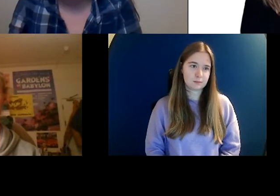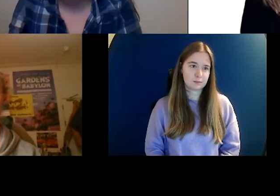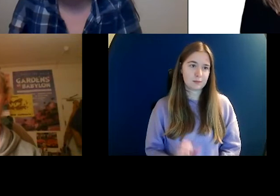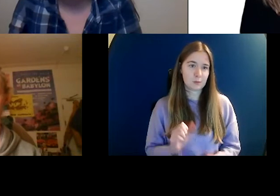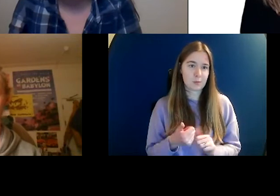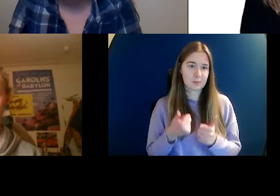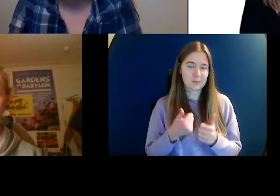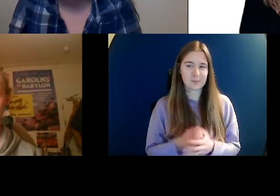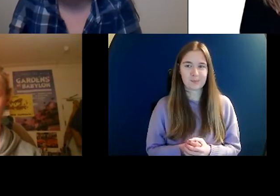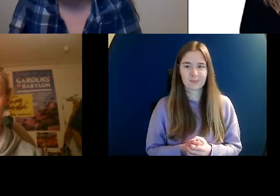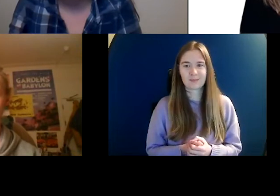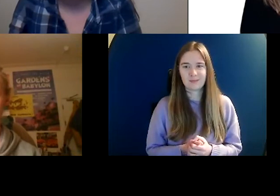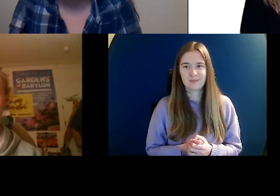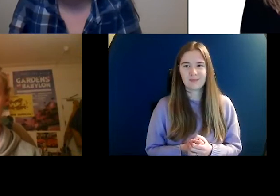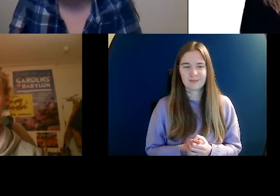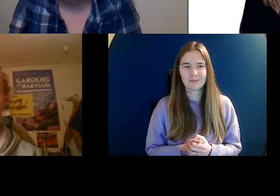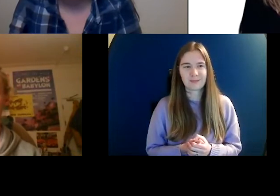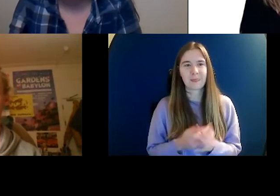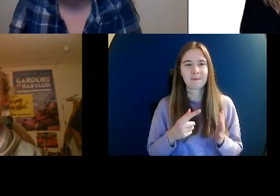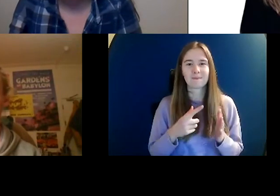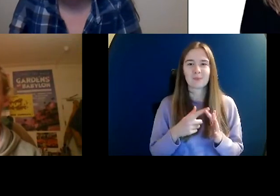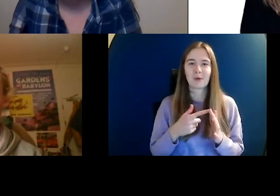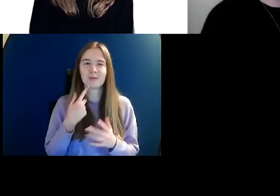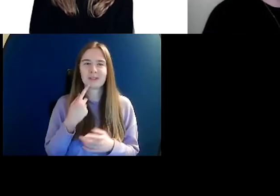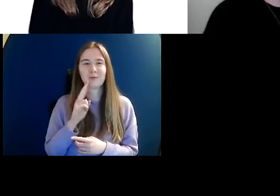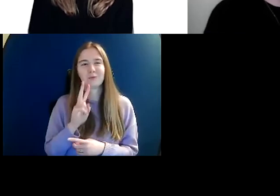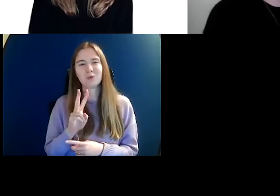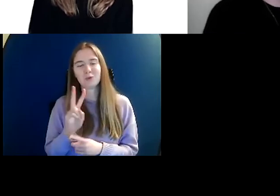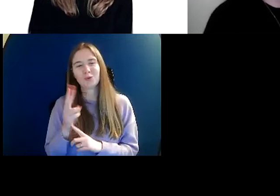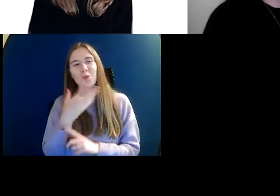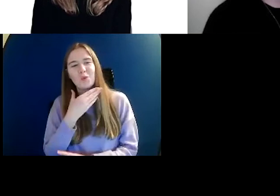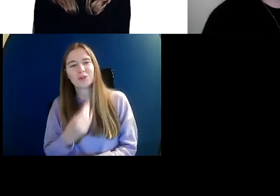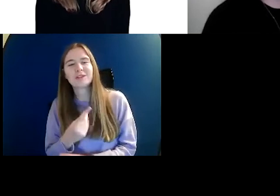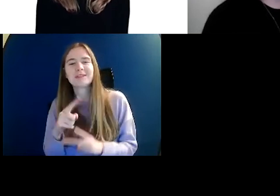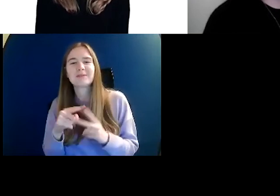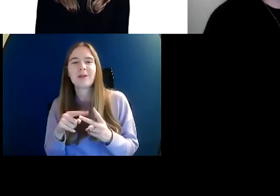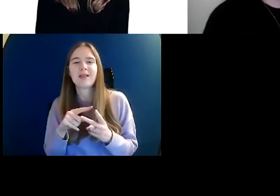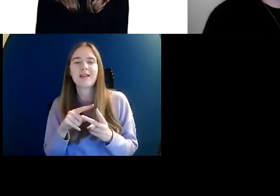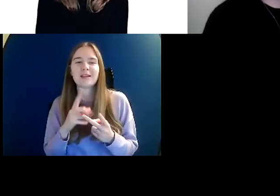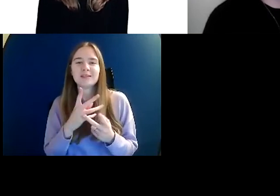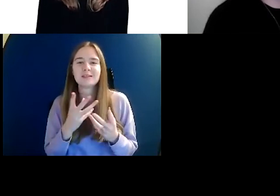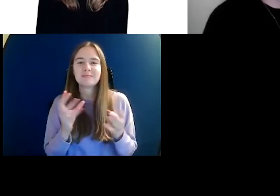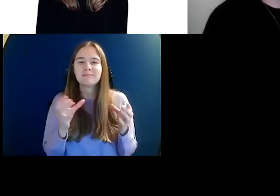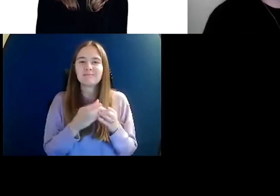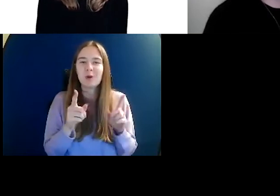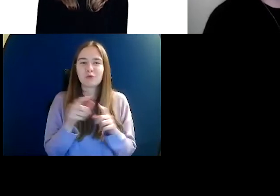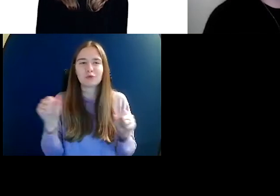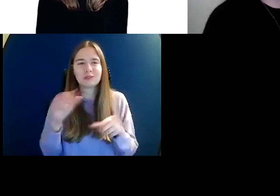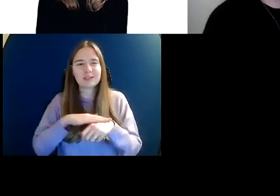So I've kind of given you two wishes, but they were really the citizens' assembly, and actually shortening the timescales for the targets,